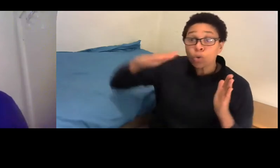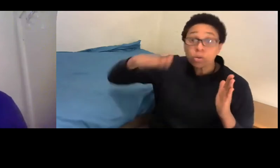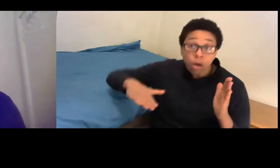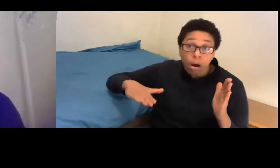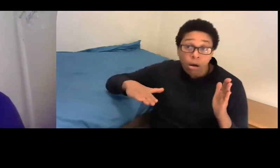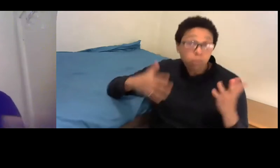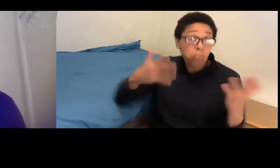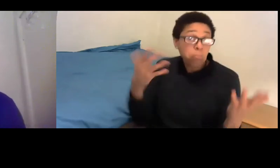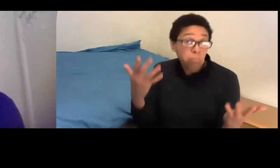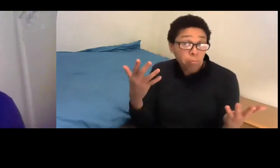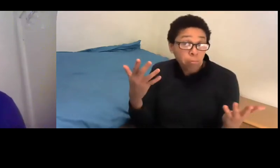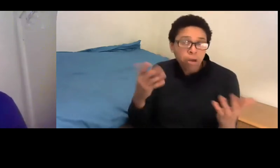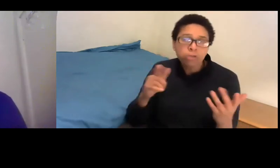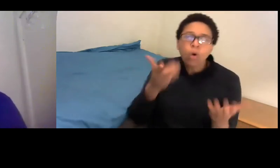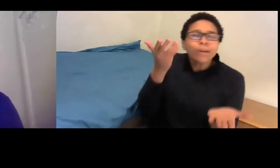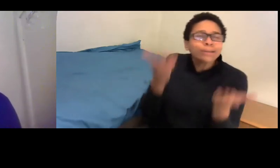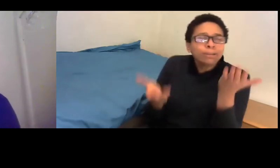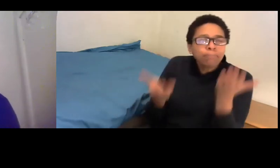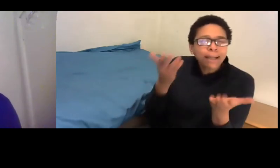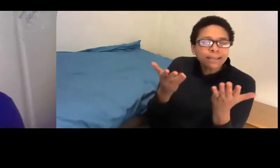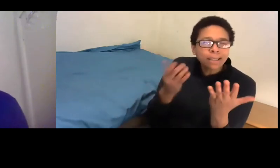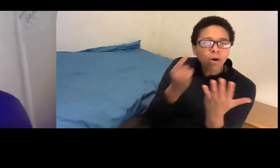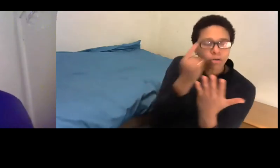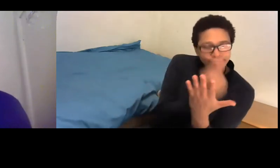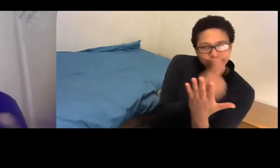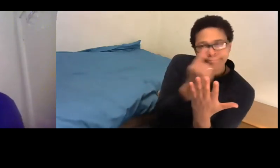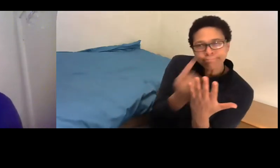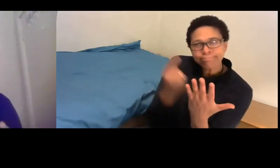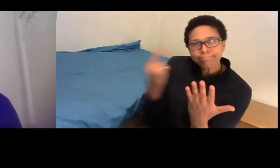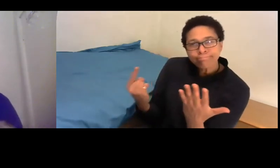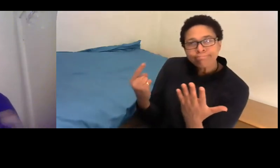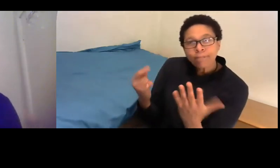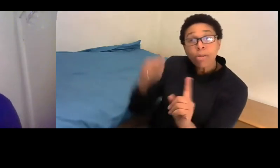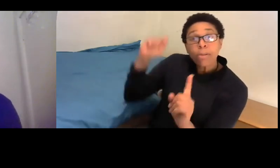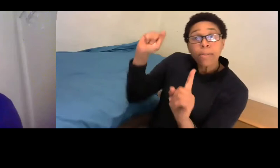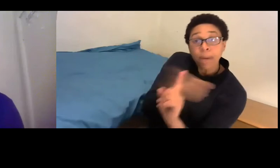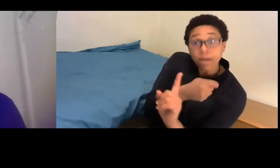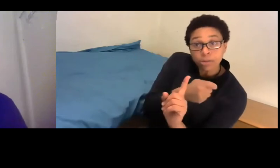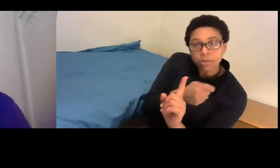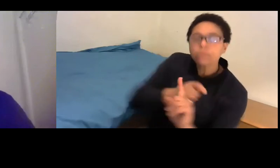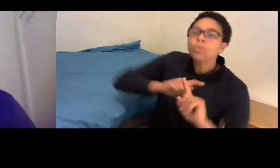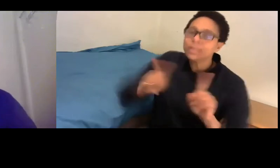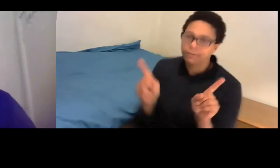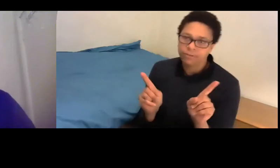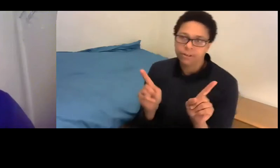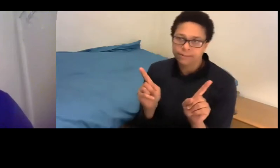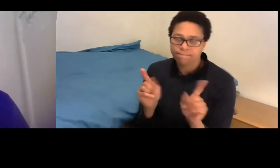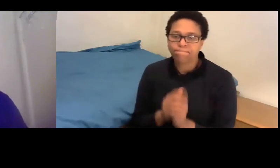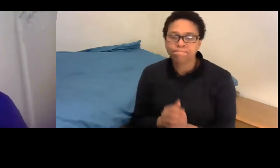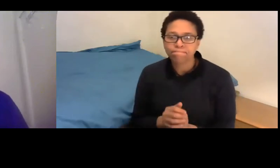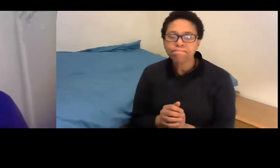these different statuses, the punishments would be different for different sexual infractions. So there would be